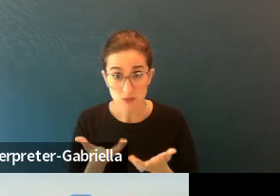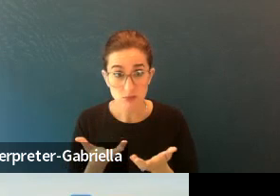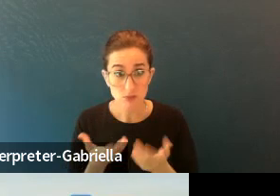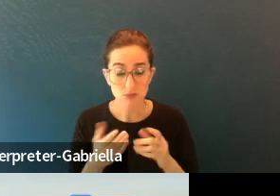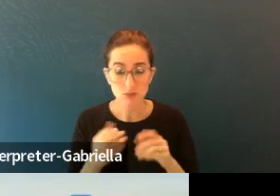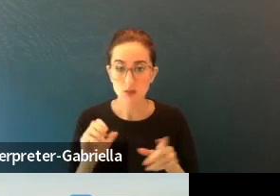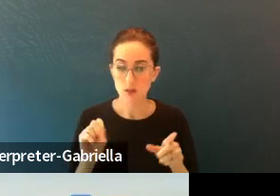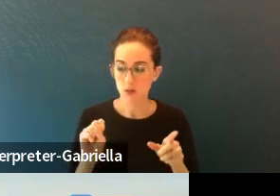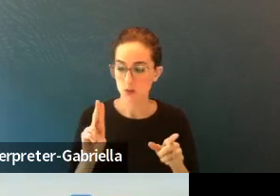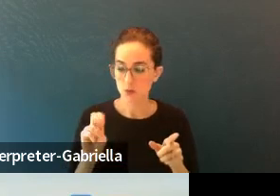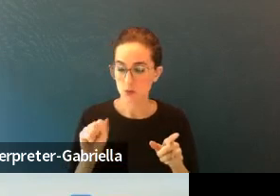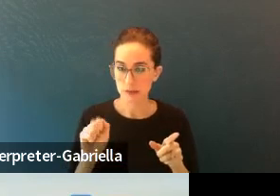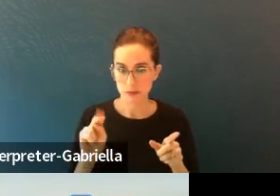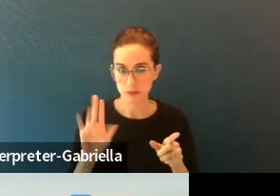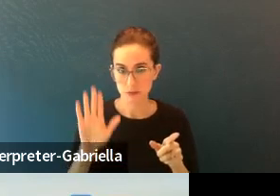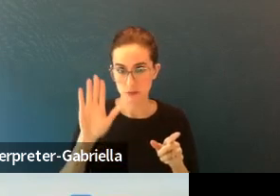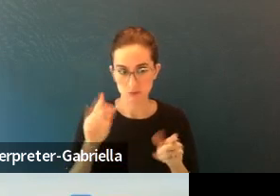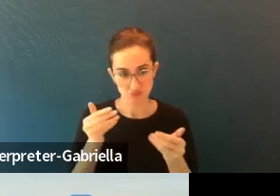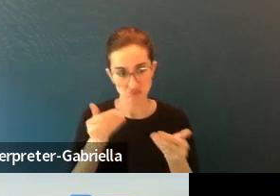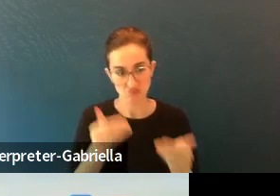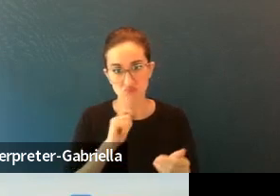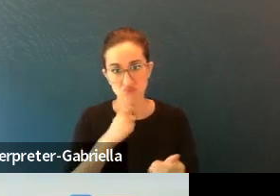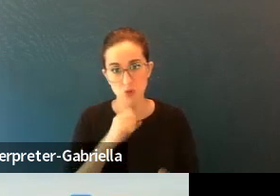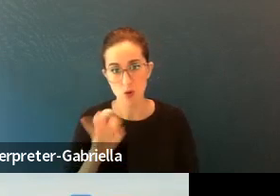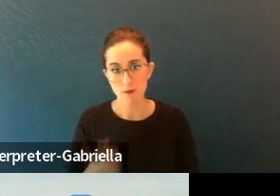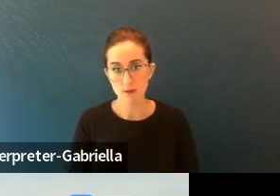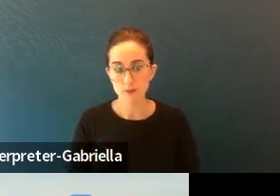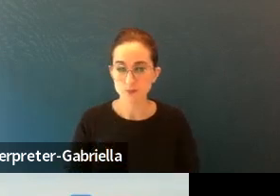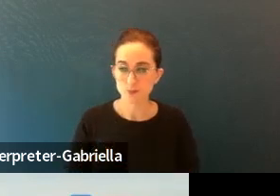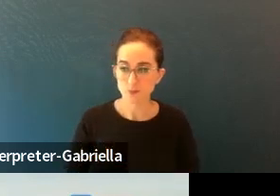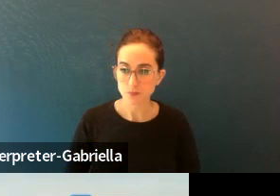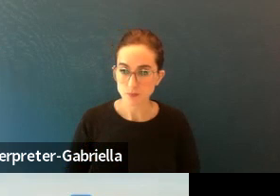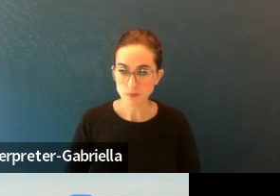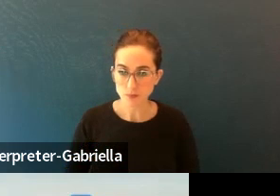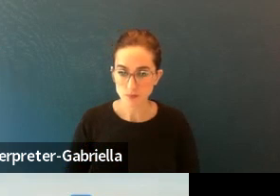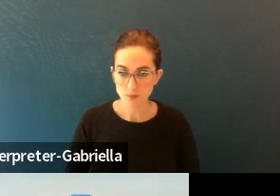Go ahead. And yourself. Would you like me to share that?